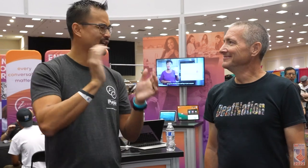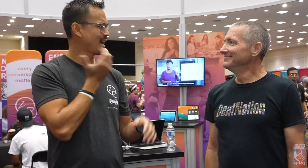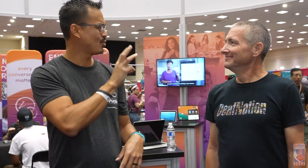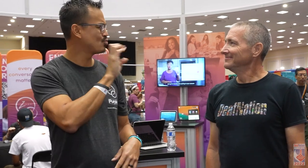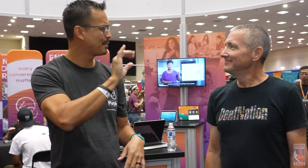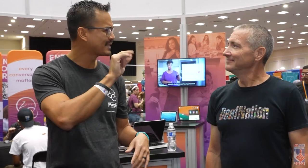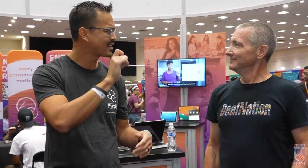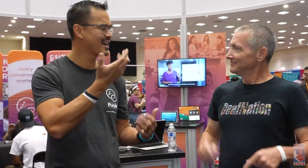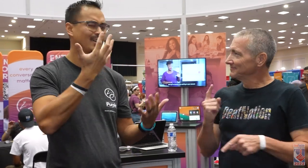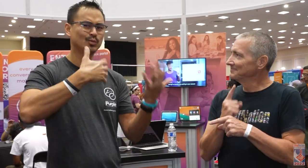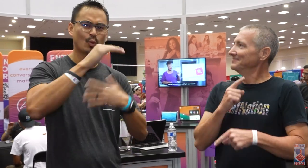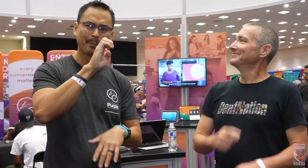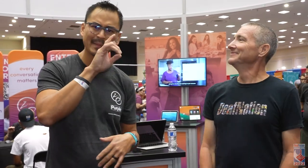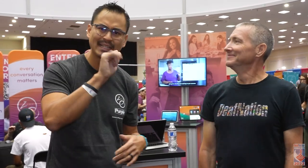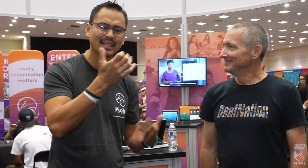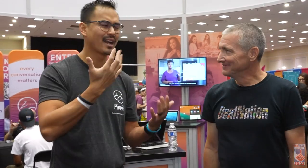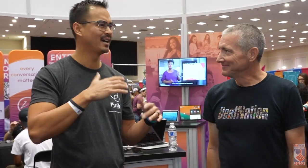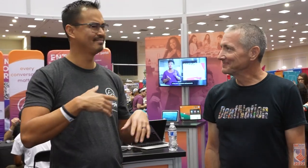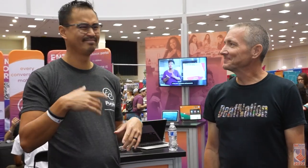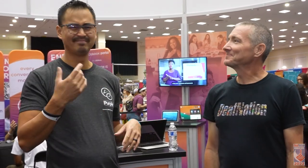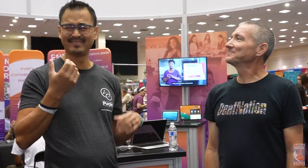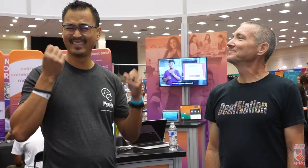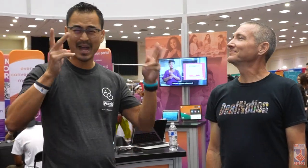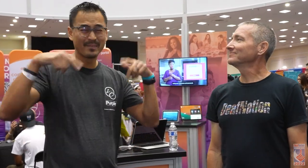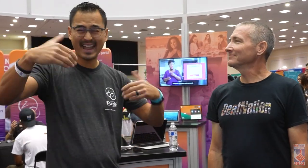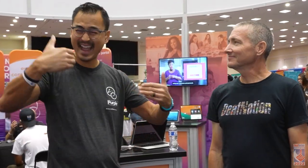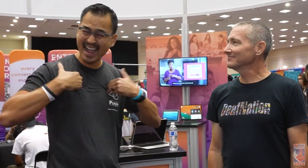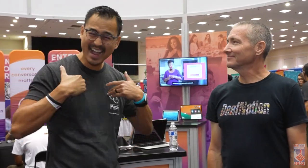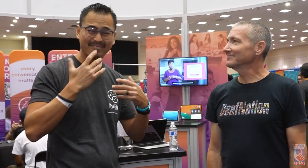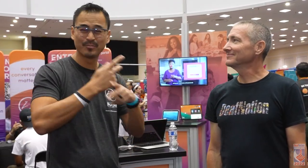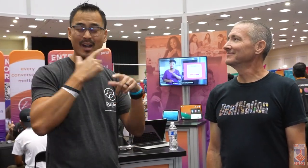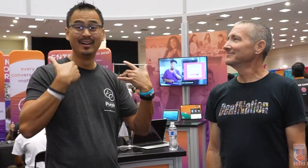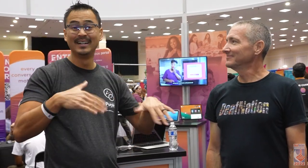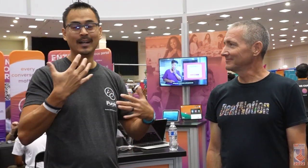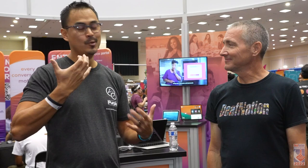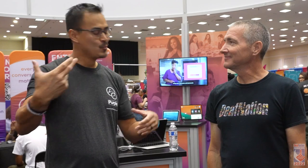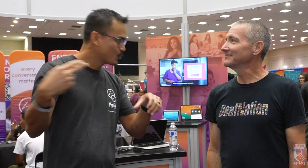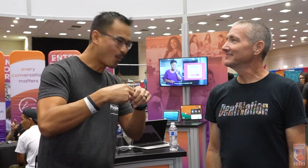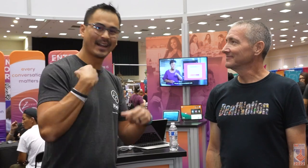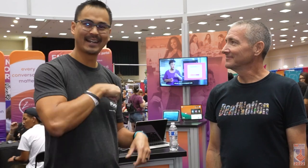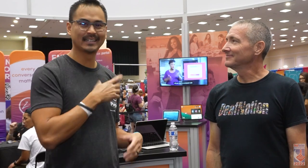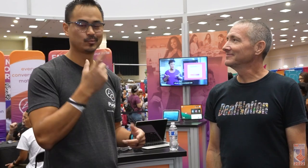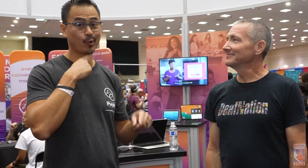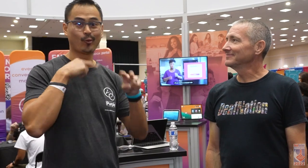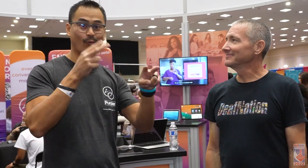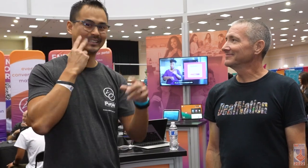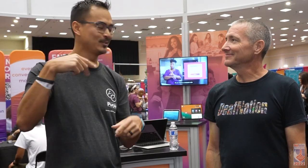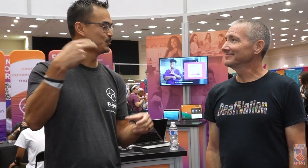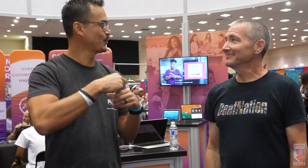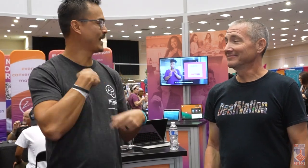I hope that you keep checking on our website and social media. A lot of people have products but we hope that you join in with us! We’re looking forward to seeing you join us.